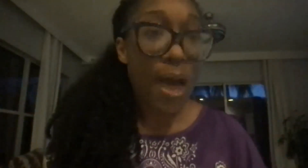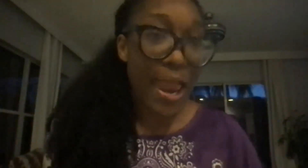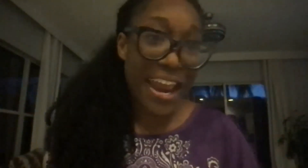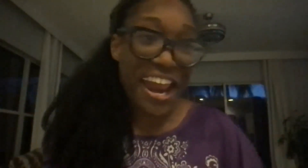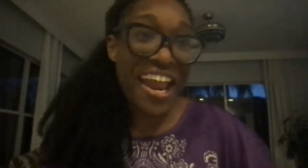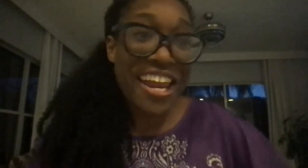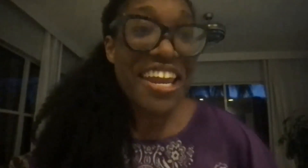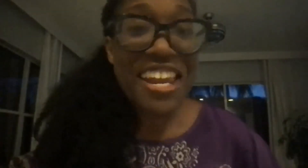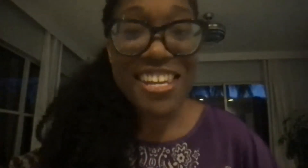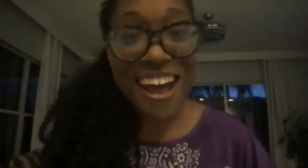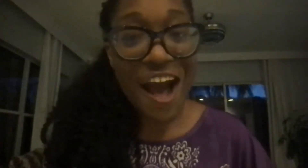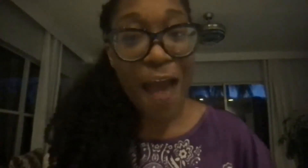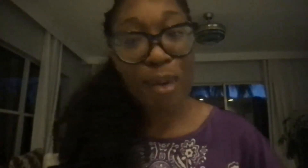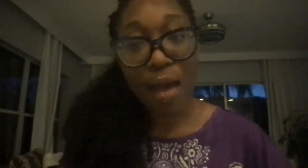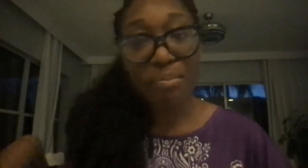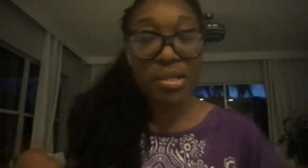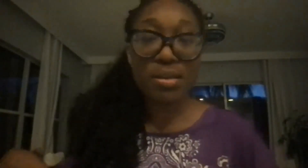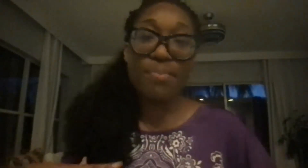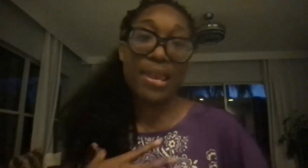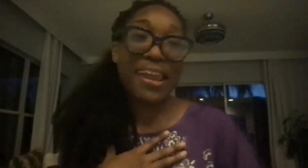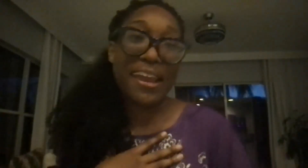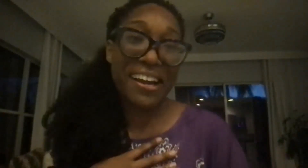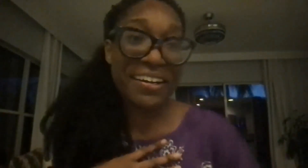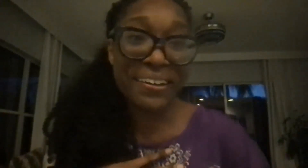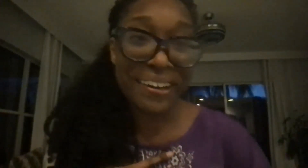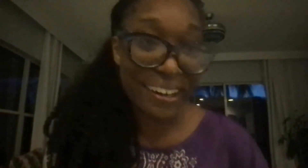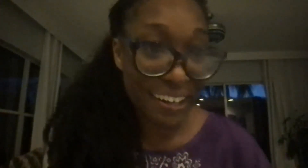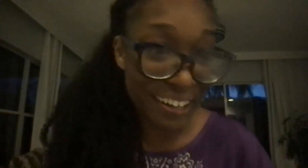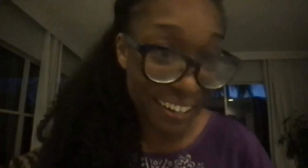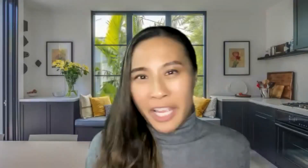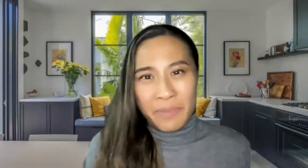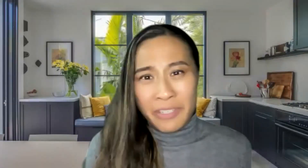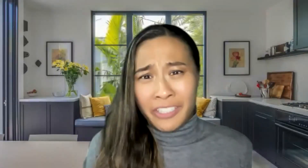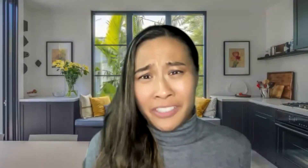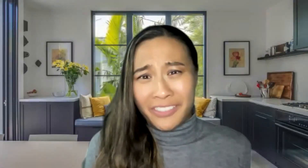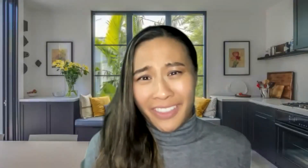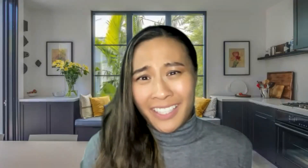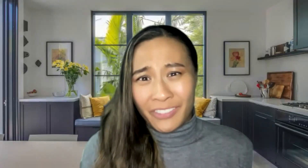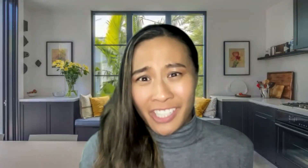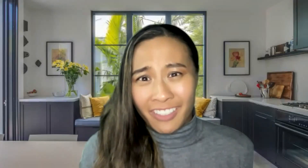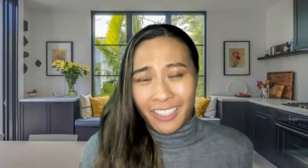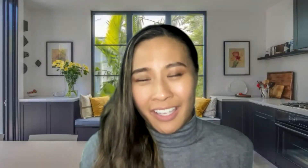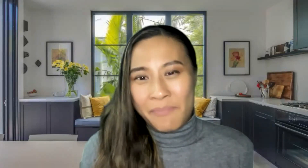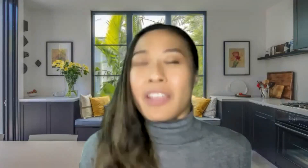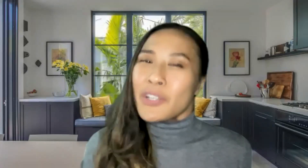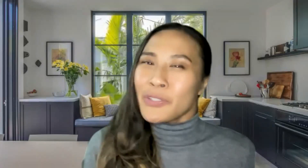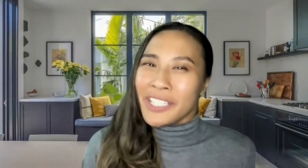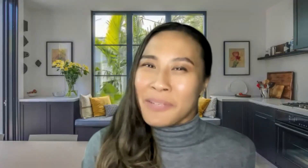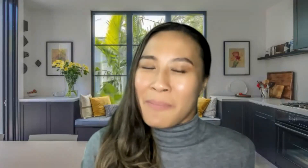So, I'm happy to be here. Michelle: We're happy you're here too. Thanks for sharing.